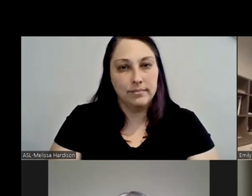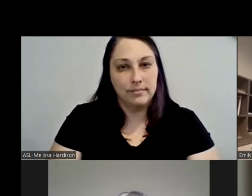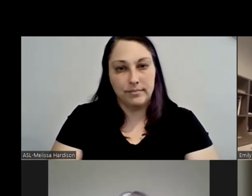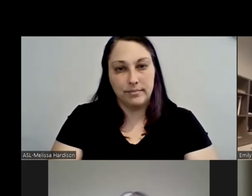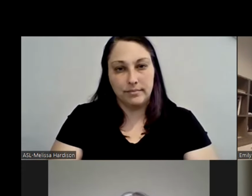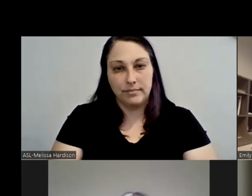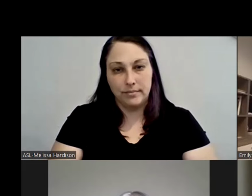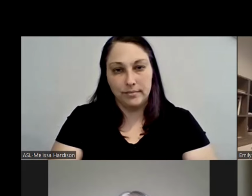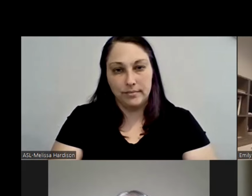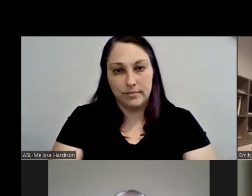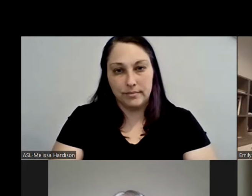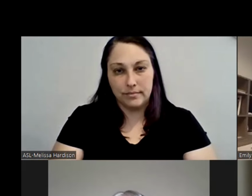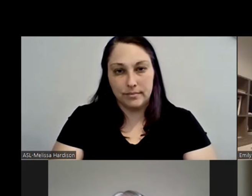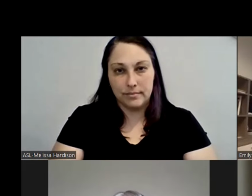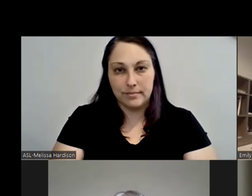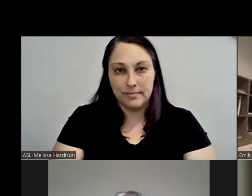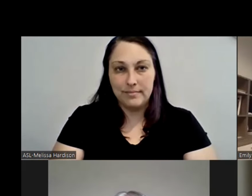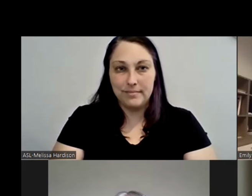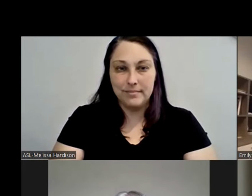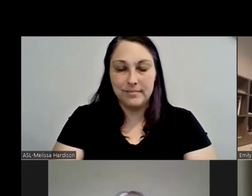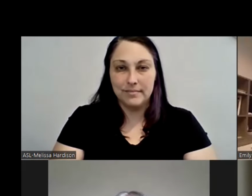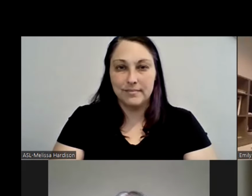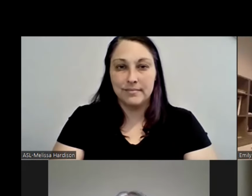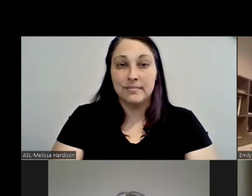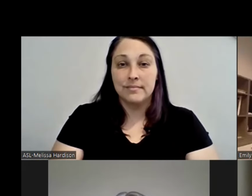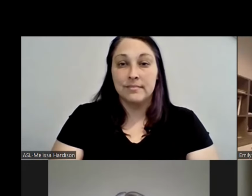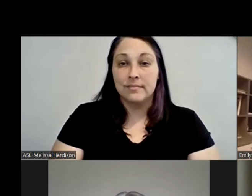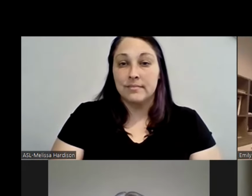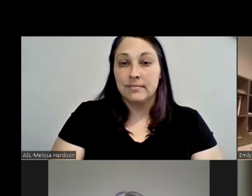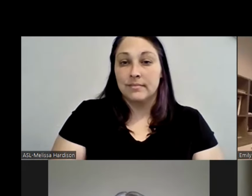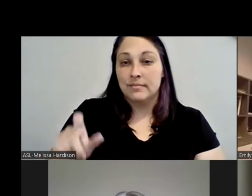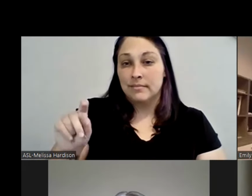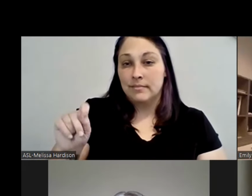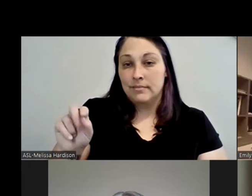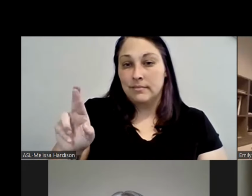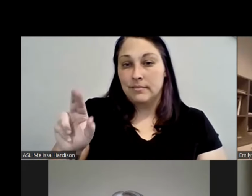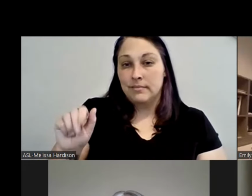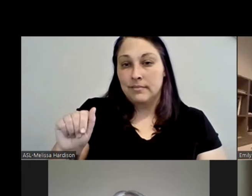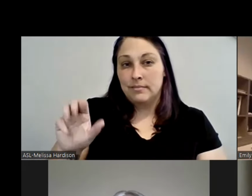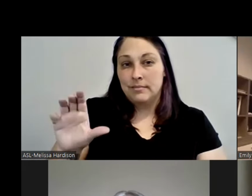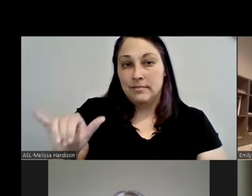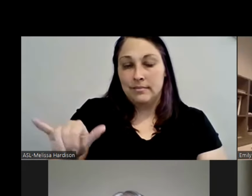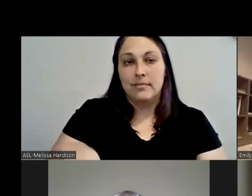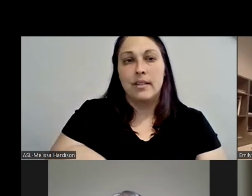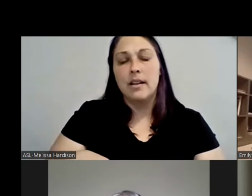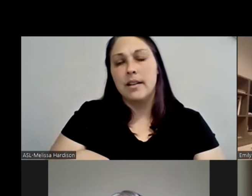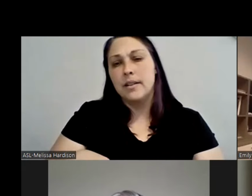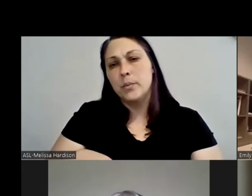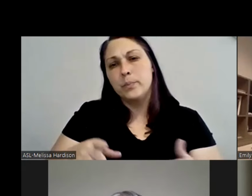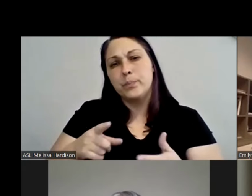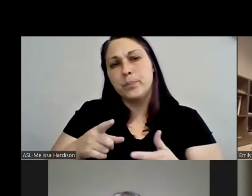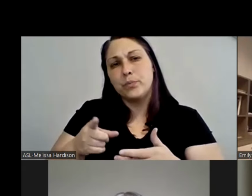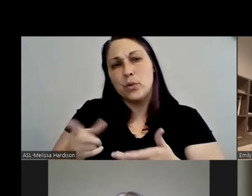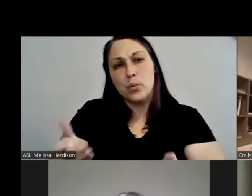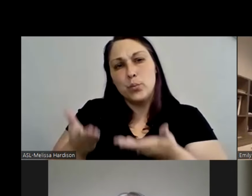website. Now I would like to take a look at our poor results.